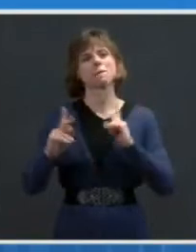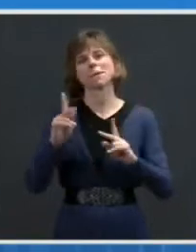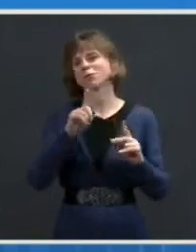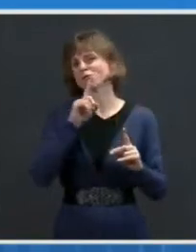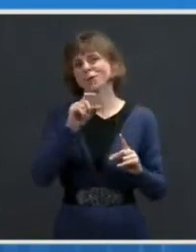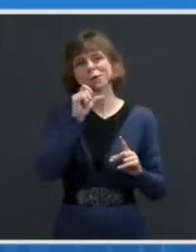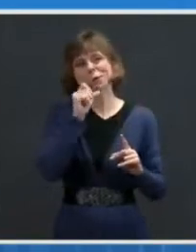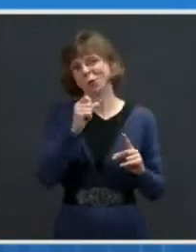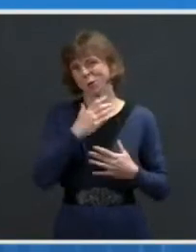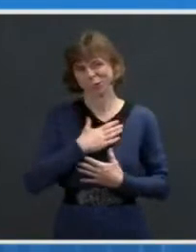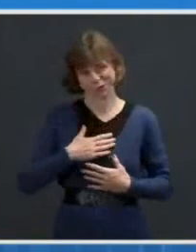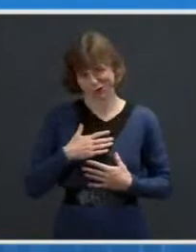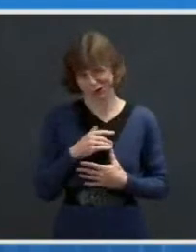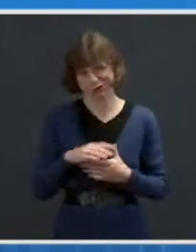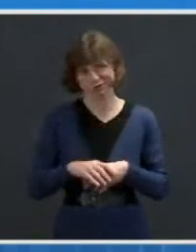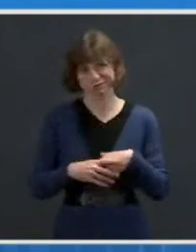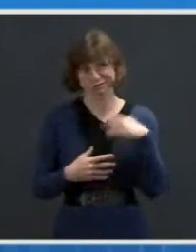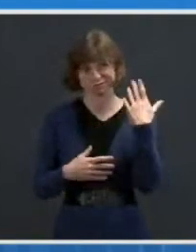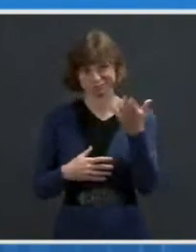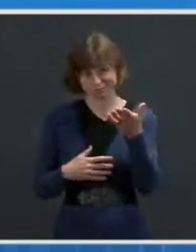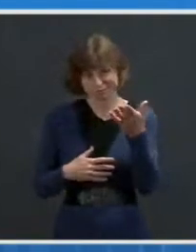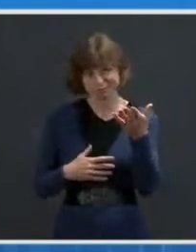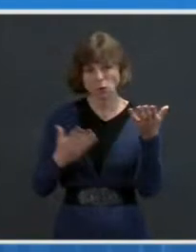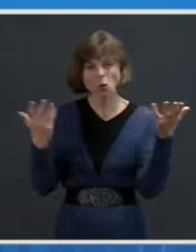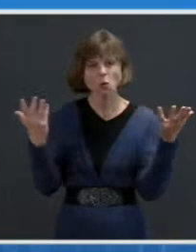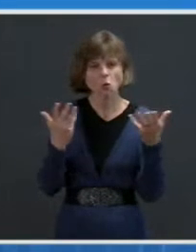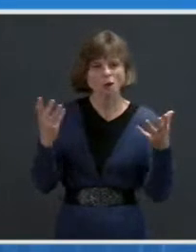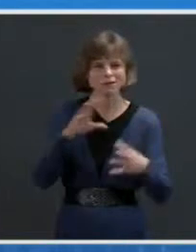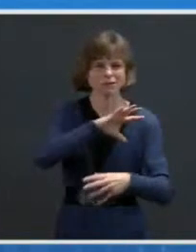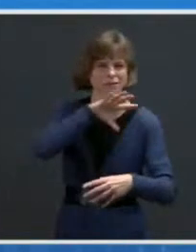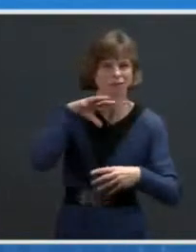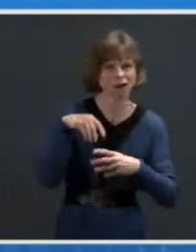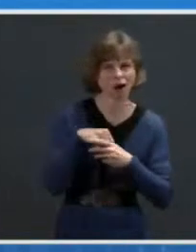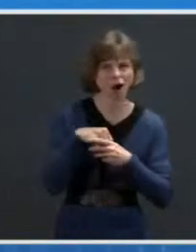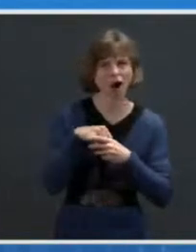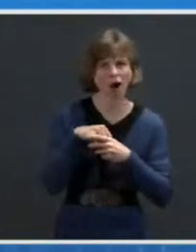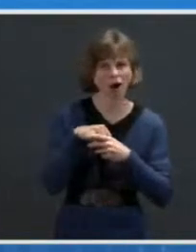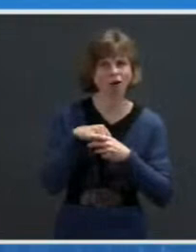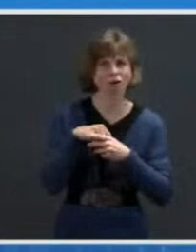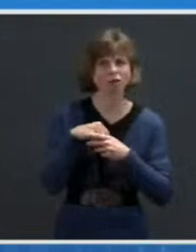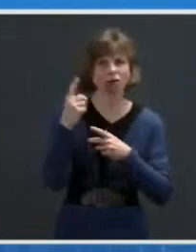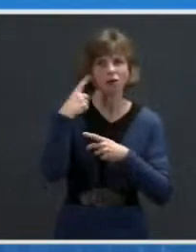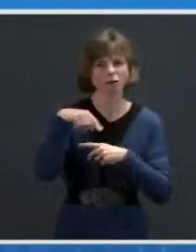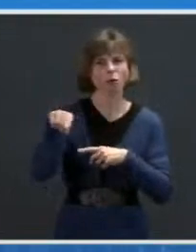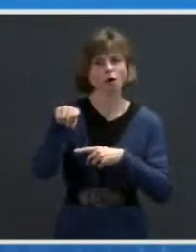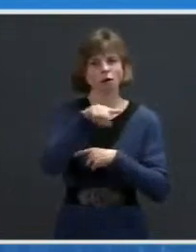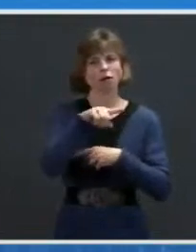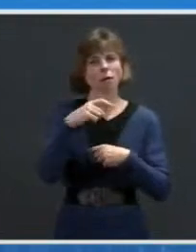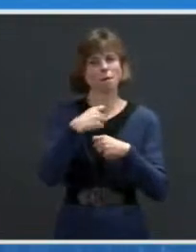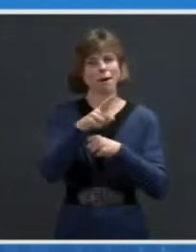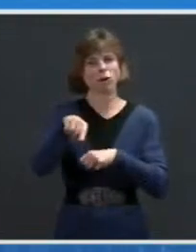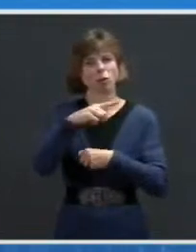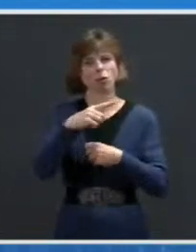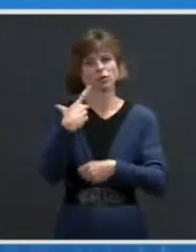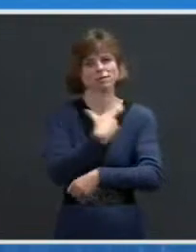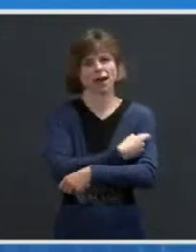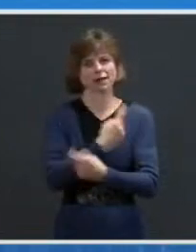DESCRIBED BY DR. WALENSKY.